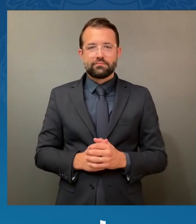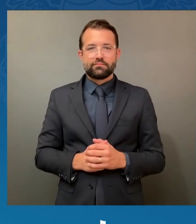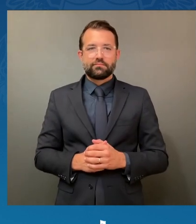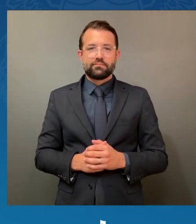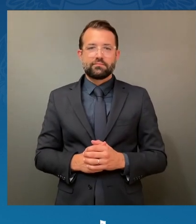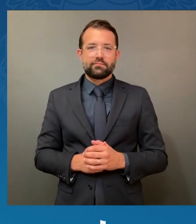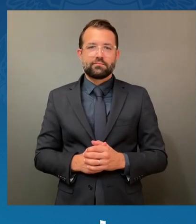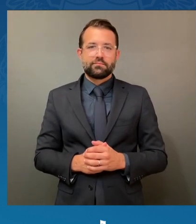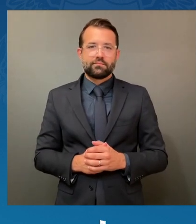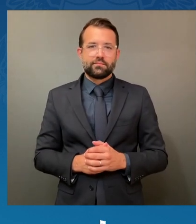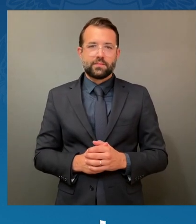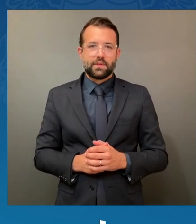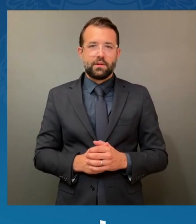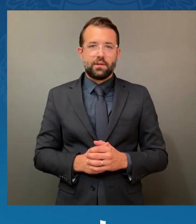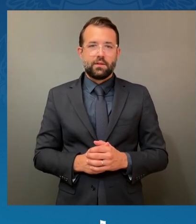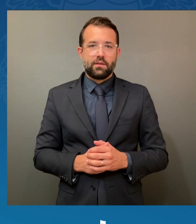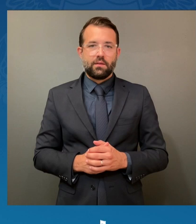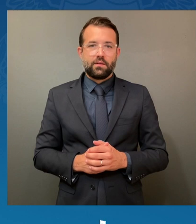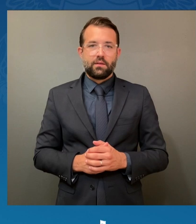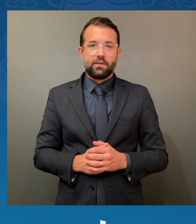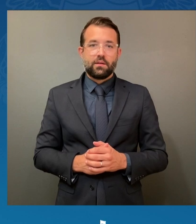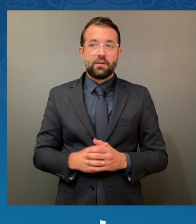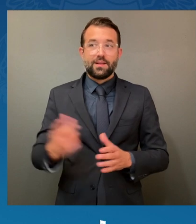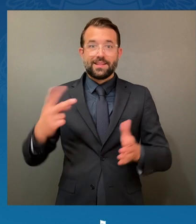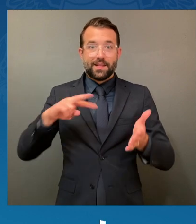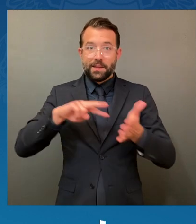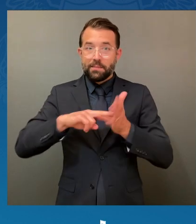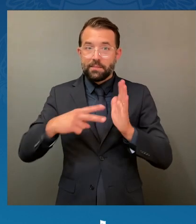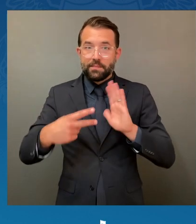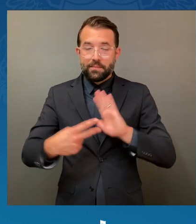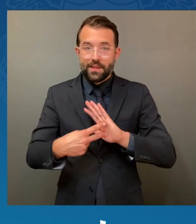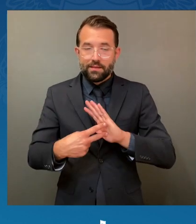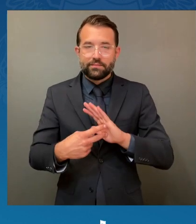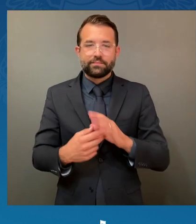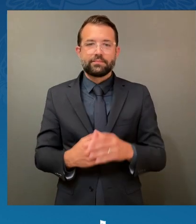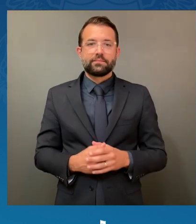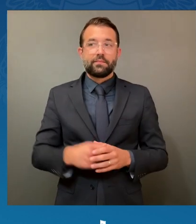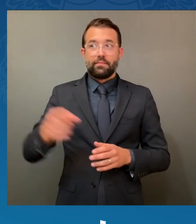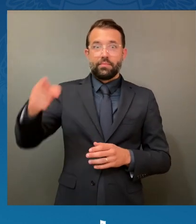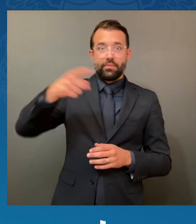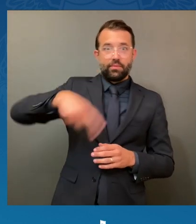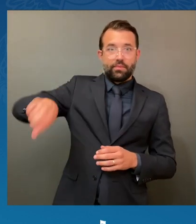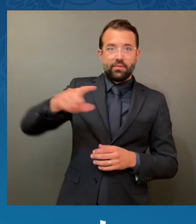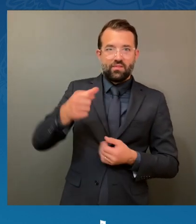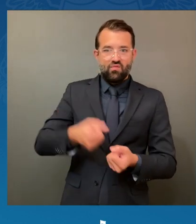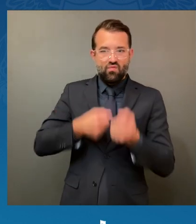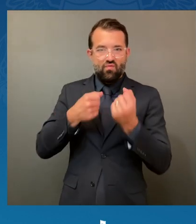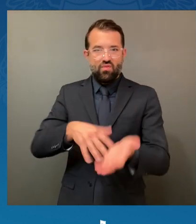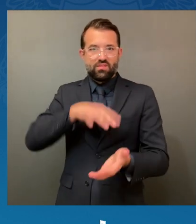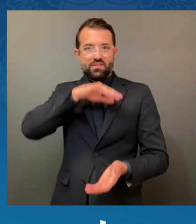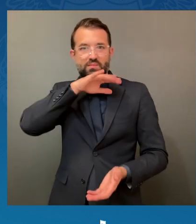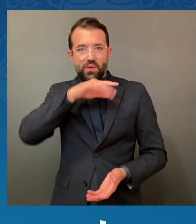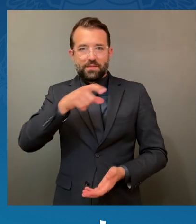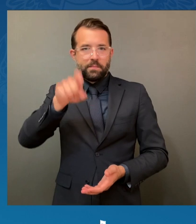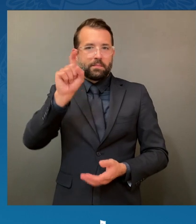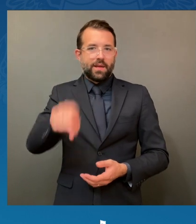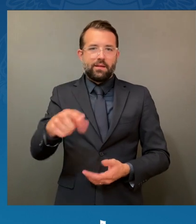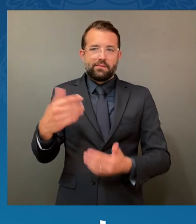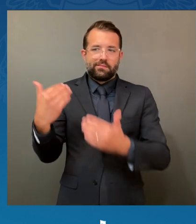and it means holding polluters accountable when they poison our air, our water, and our soil.